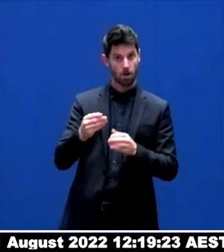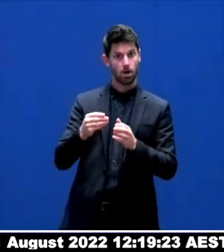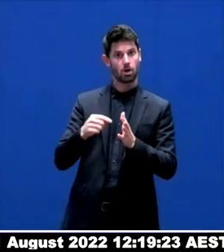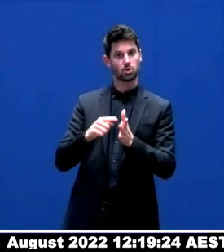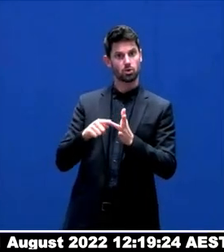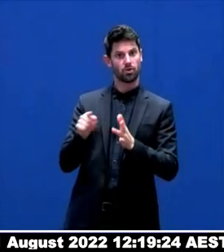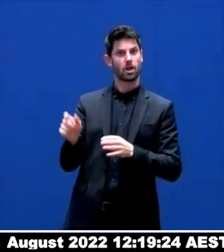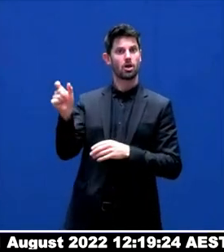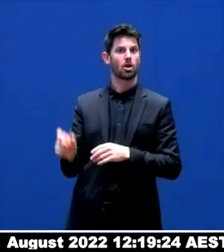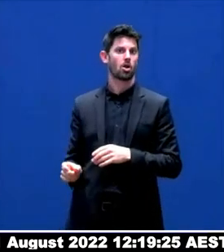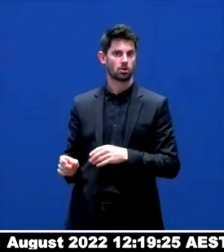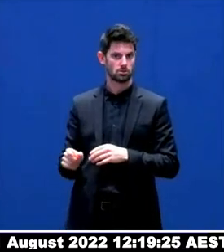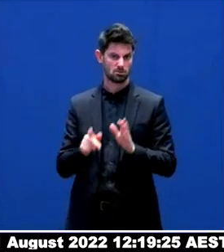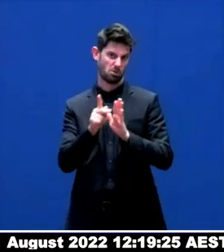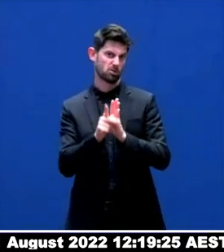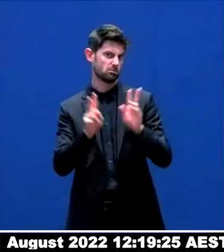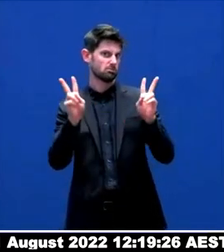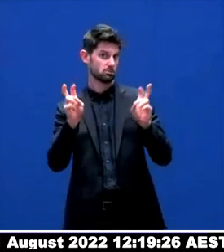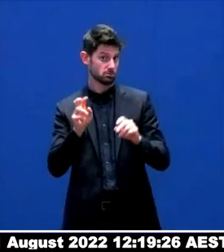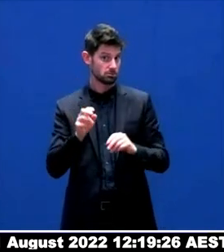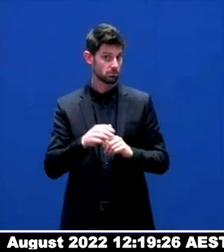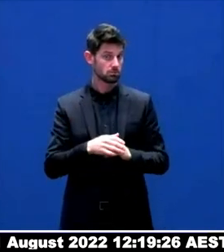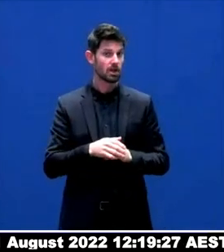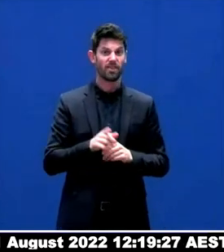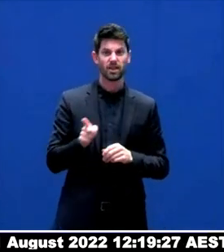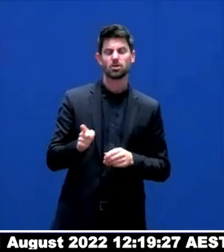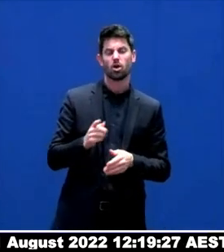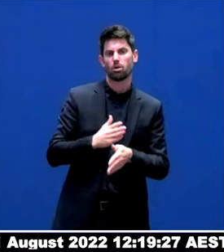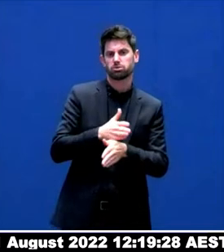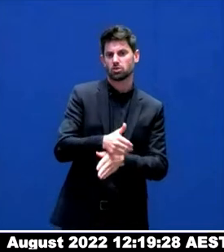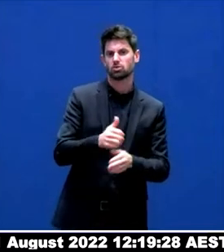Is that something you're familiar with? That is an operational document. And that says: